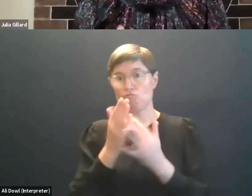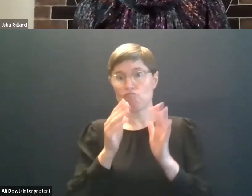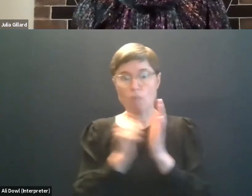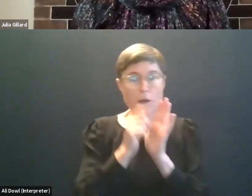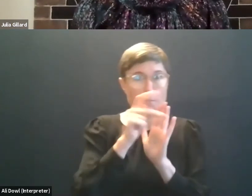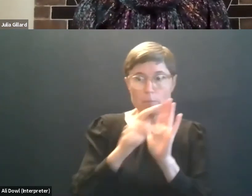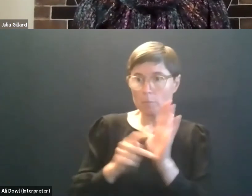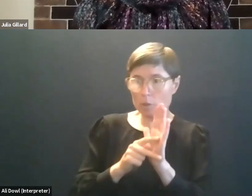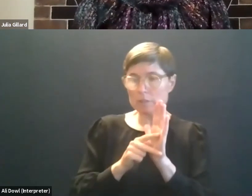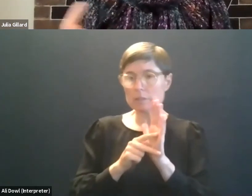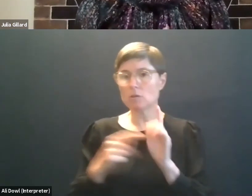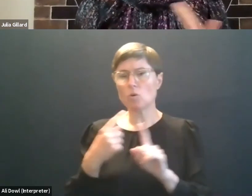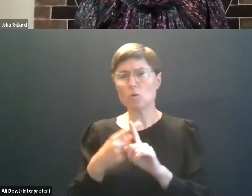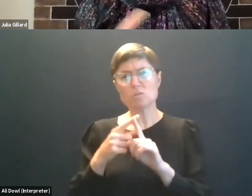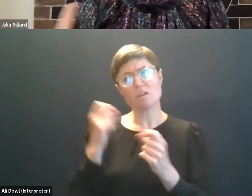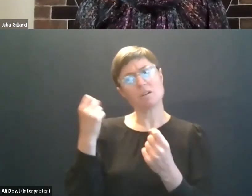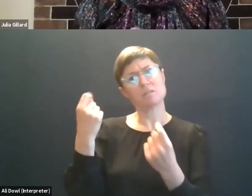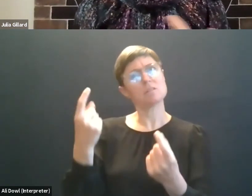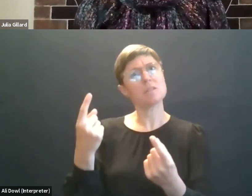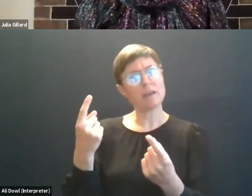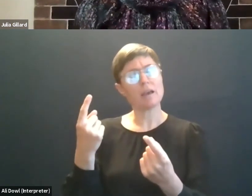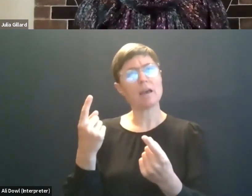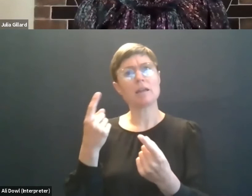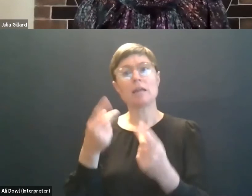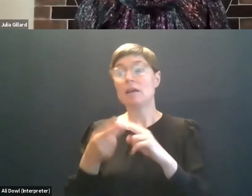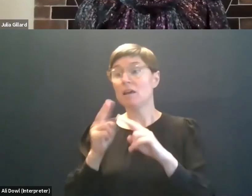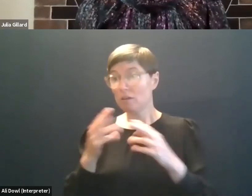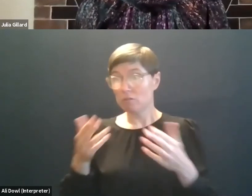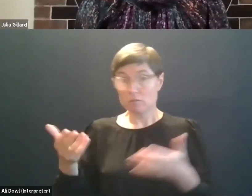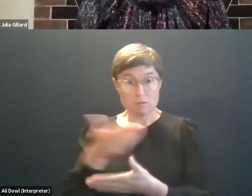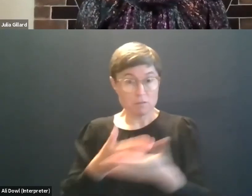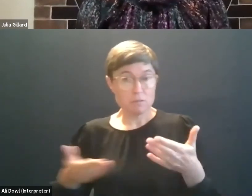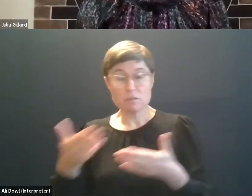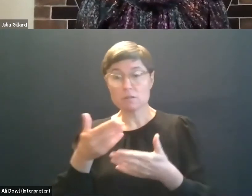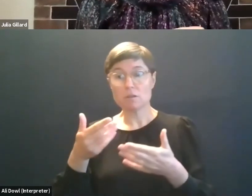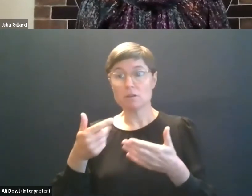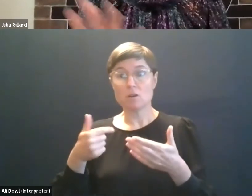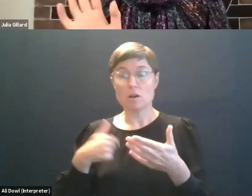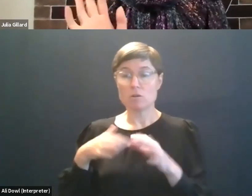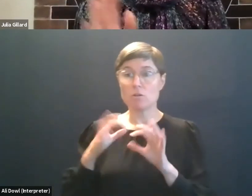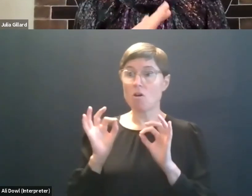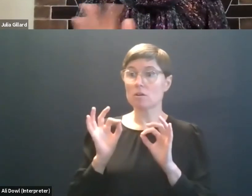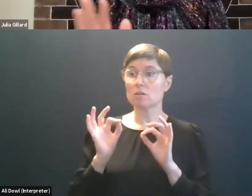understanding that as we are having these conversations we are not simply glibly glossing